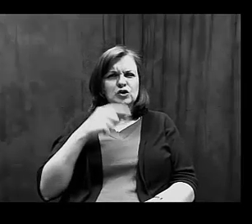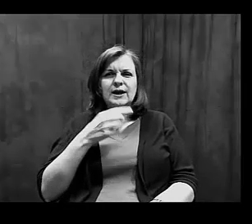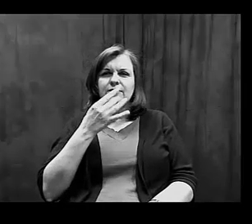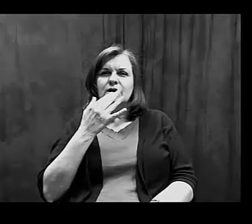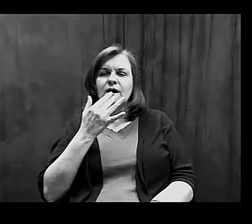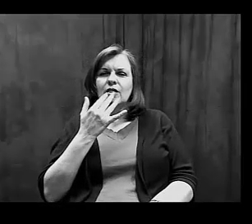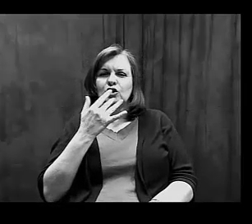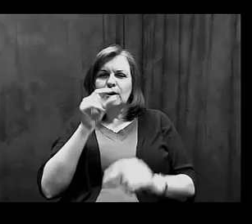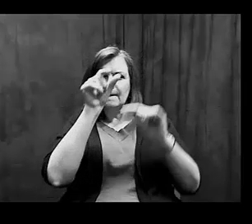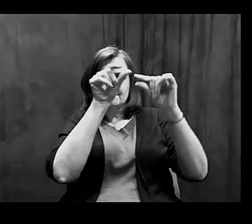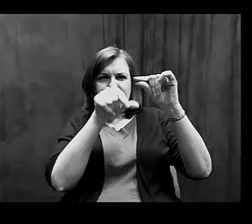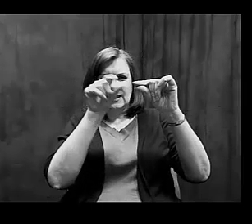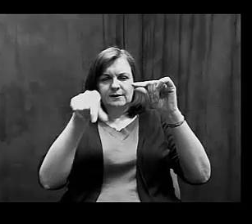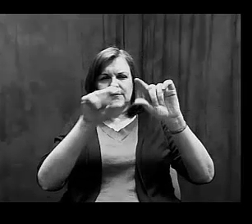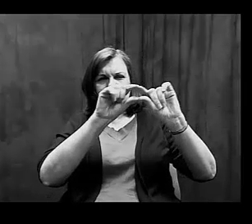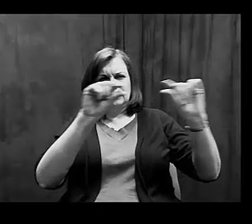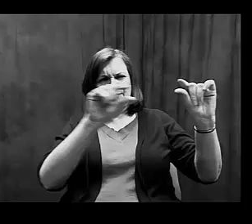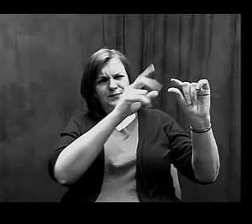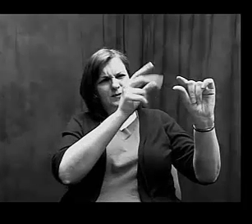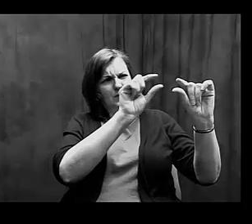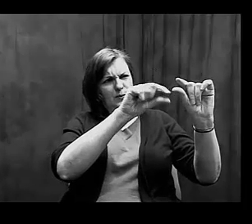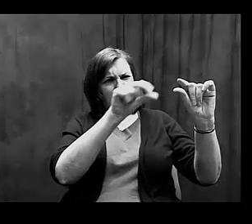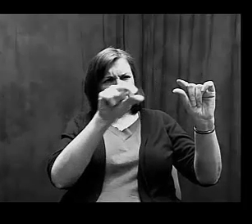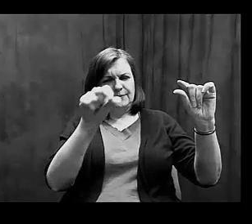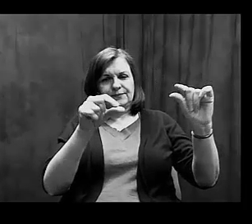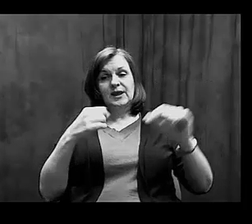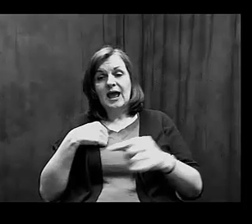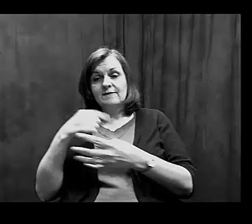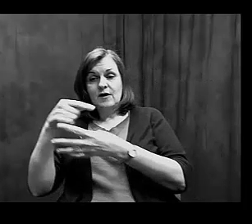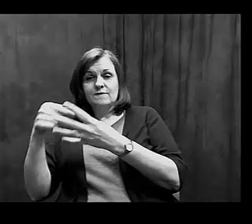now yes, we have four mouse chromosomes here and one fly chromosome here they're going to have